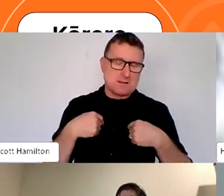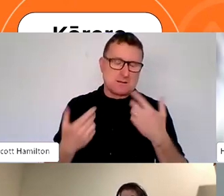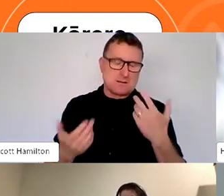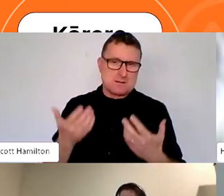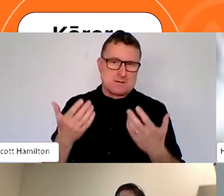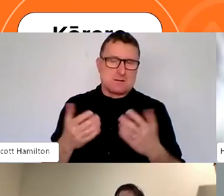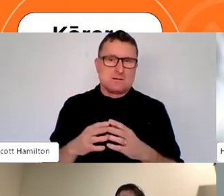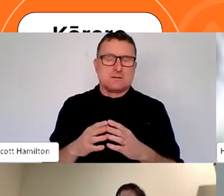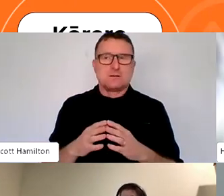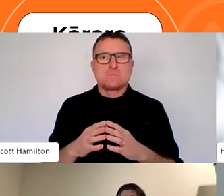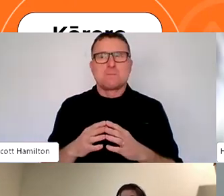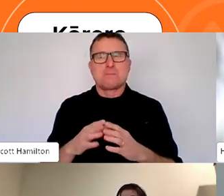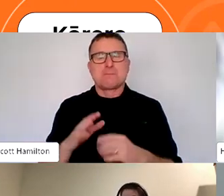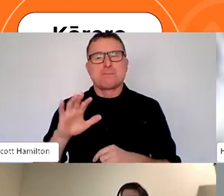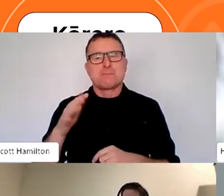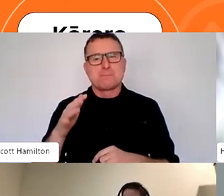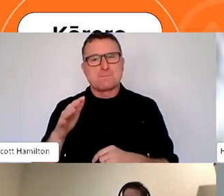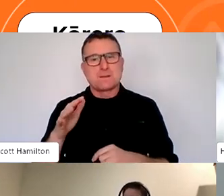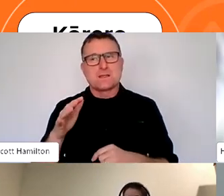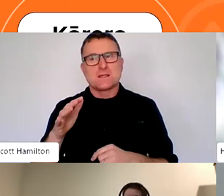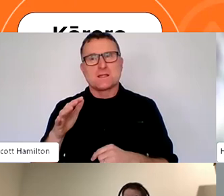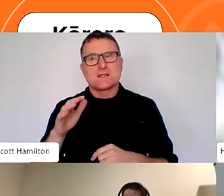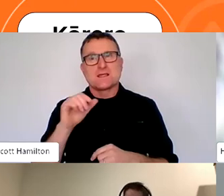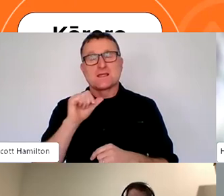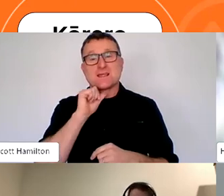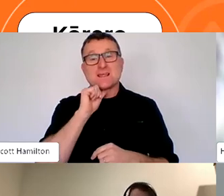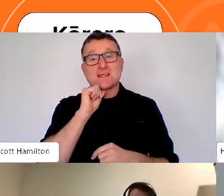the issue with anybody who needs speech language therapy at the